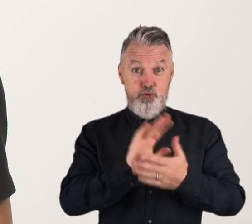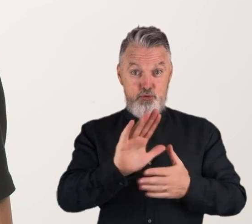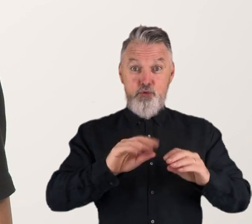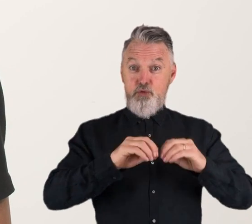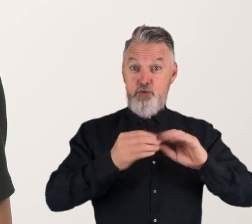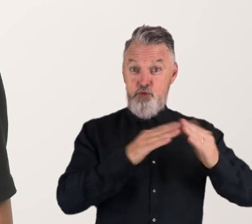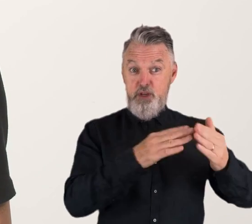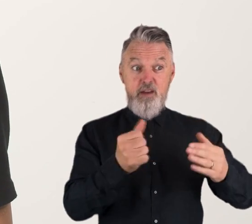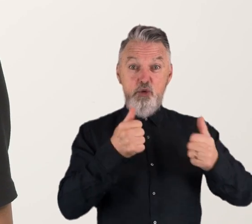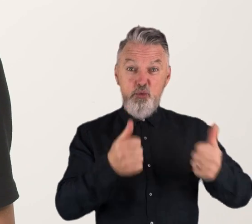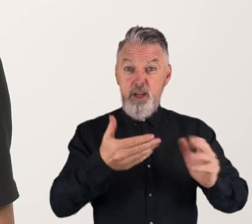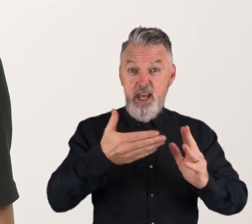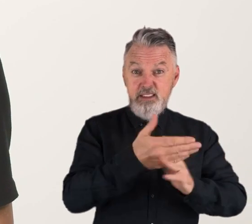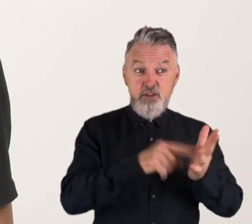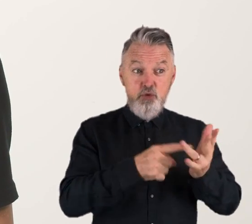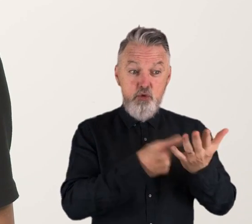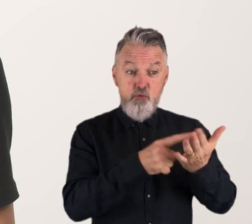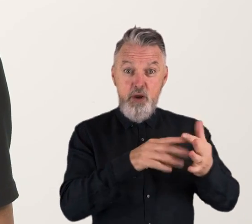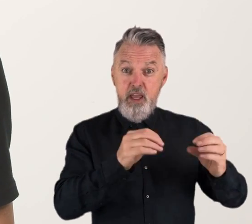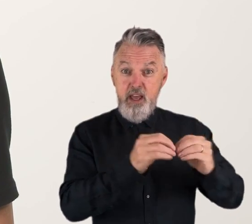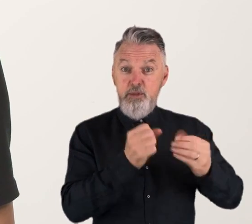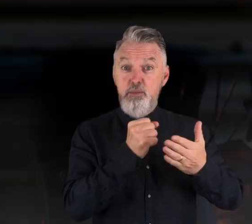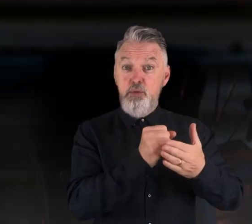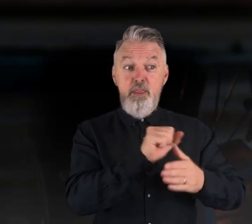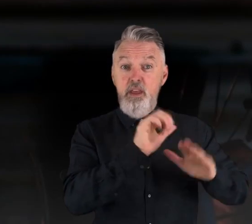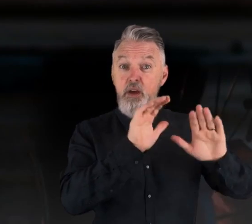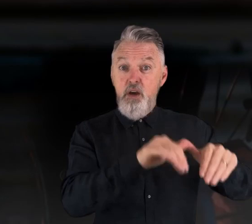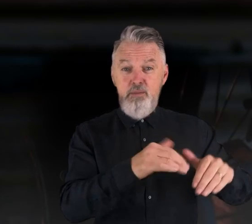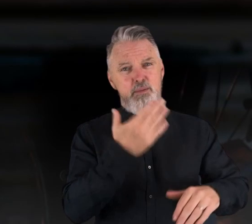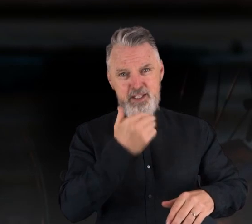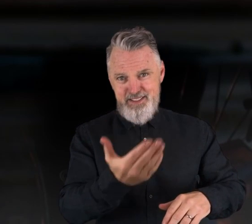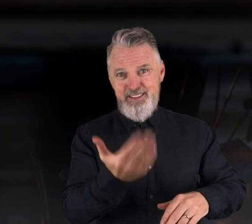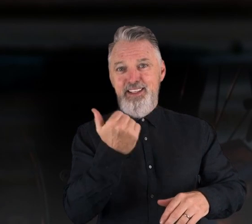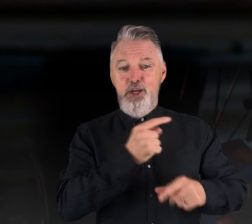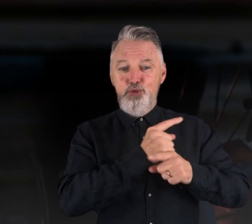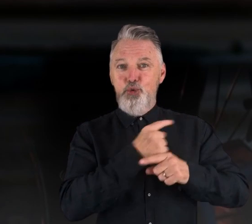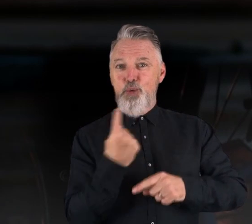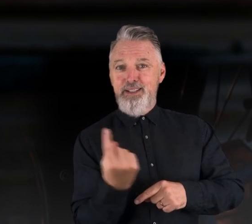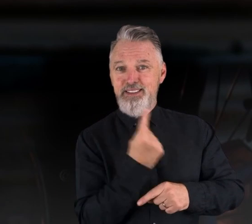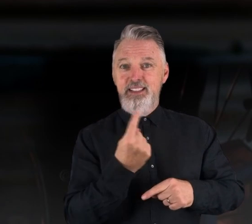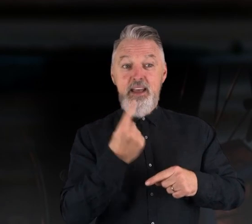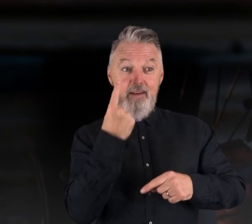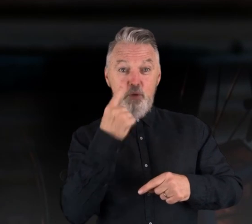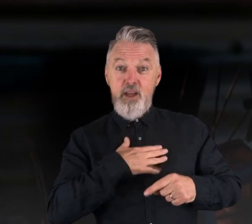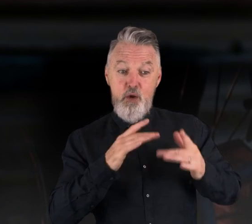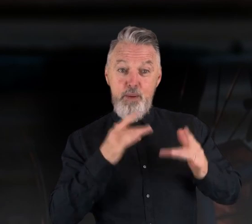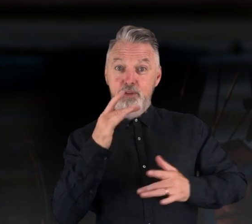has the best possible access to rehab and care support in the home come and speak to us visit our website, and follow us on instagram.